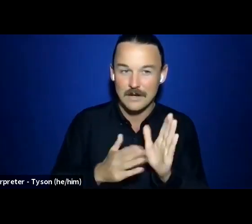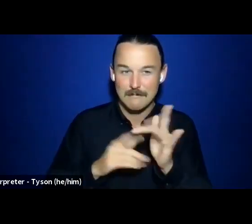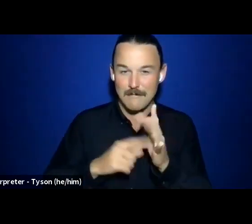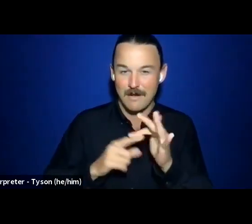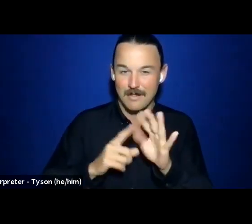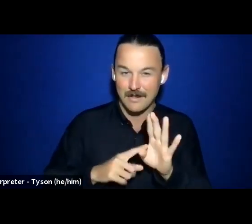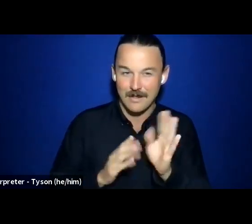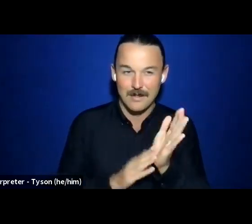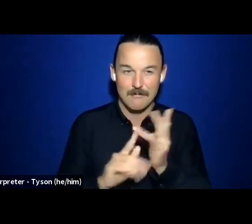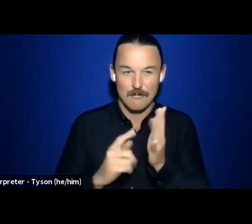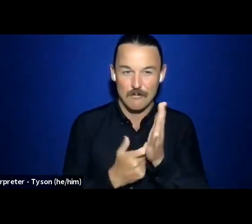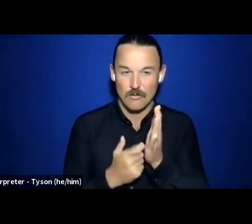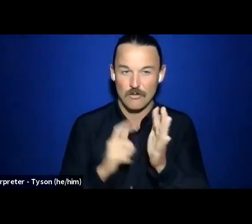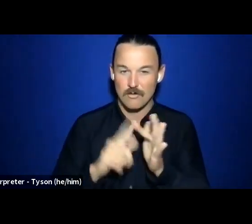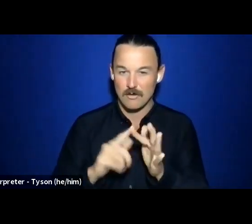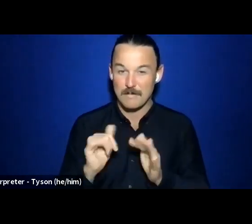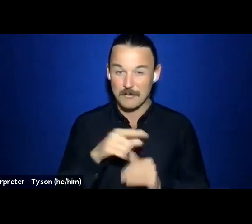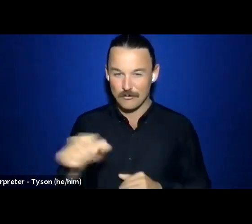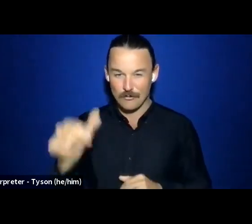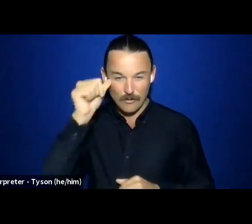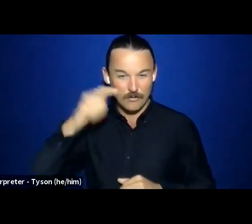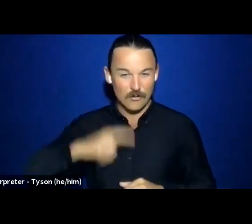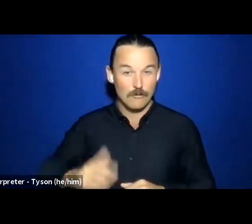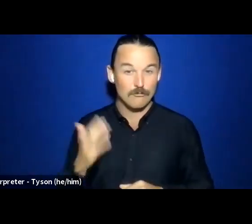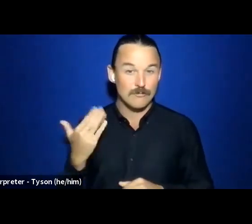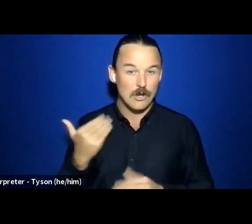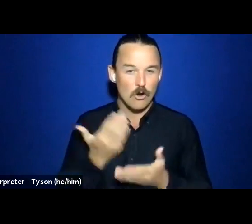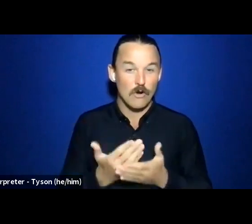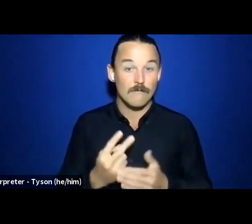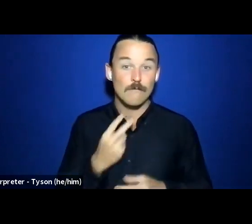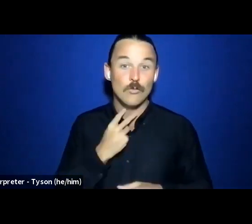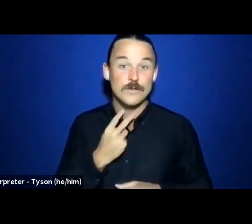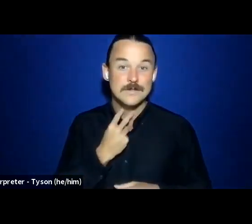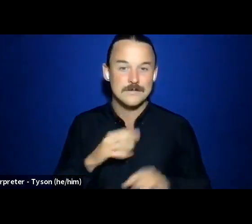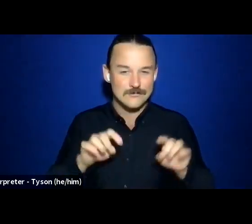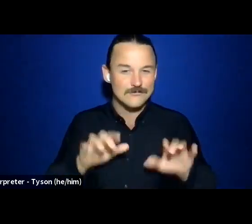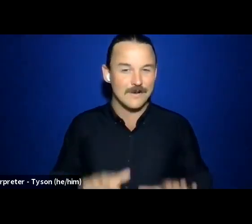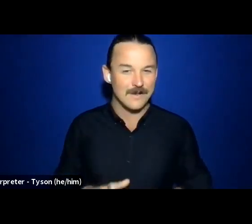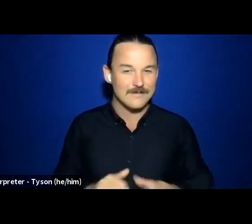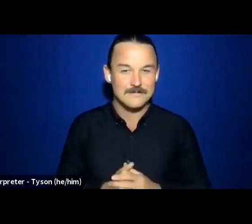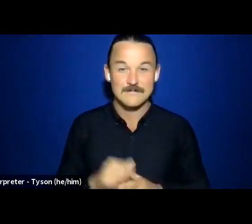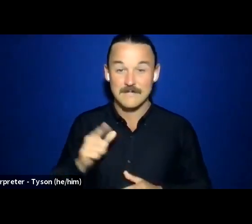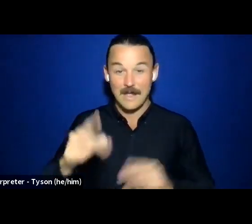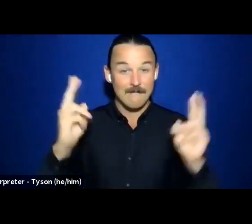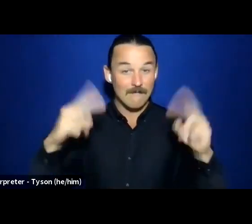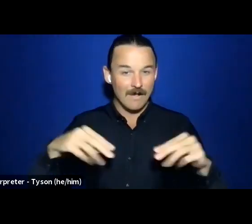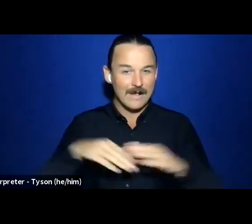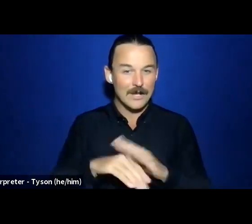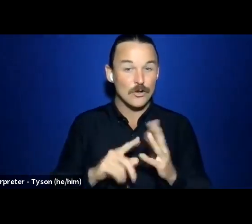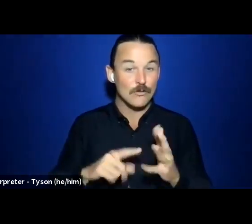miley mo. You may mo. You may know this performance from there. recent recent Iconic performance on Iconic performance on the voice Australia. , there